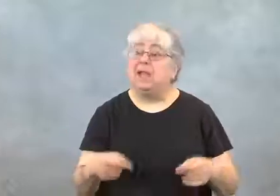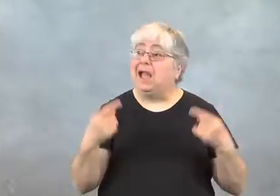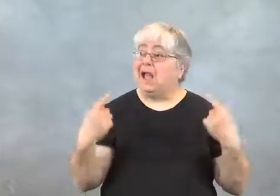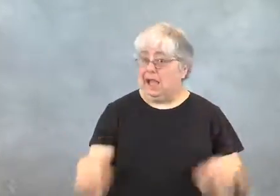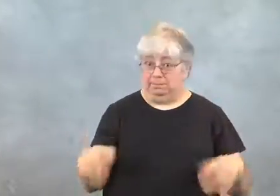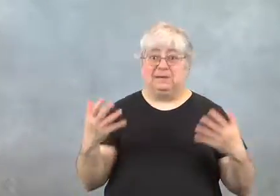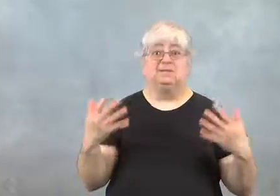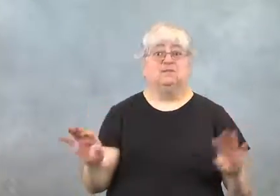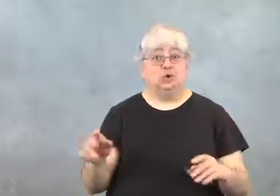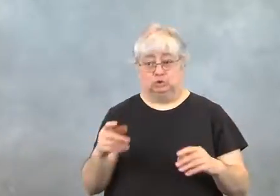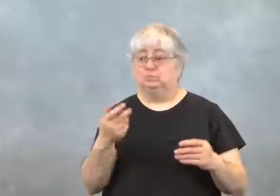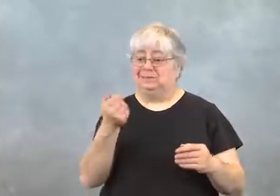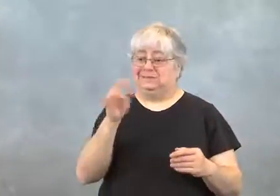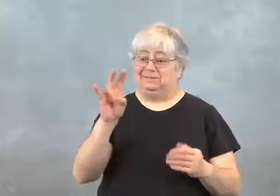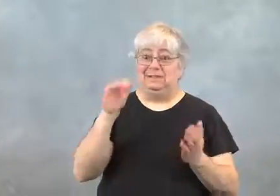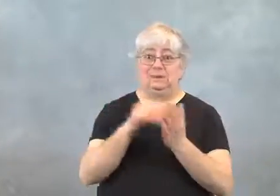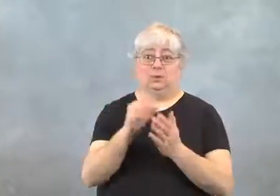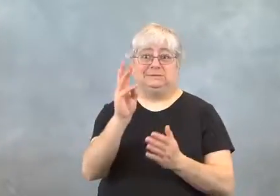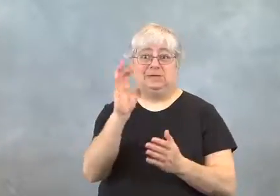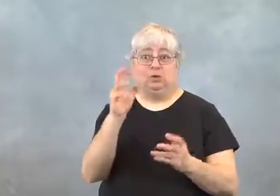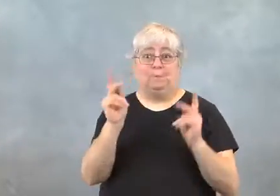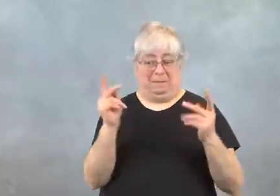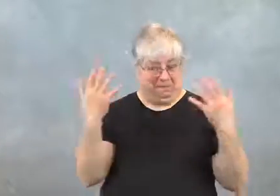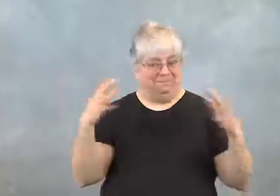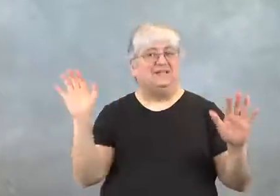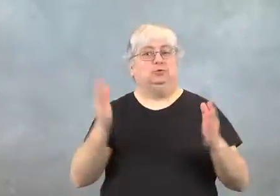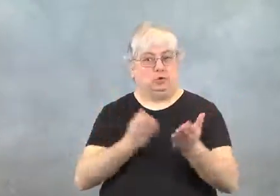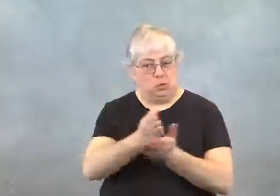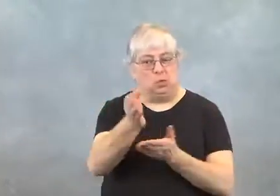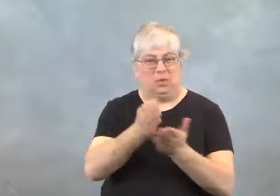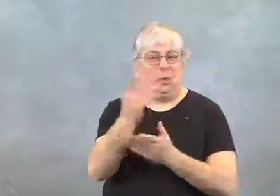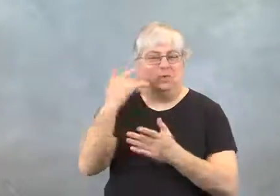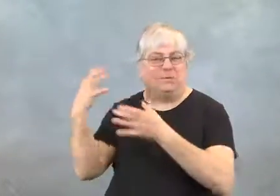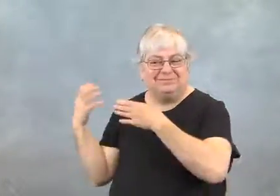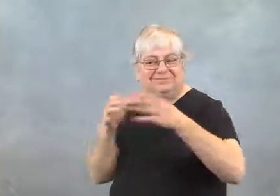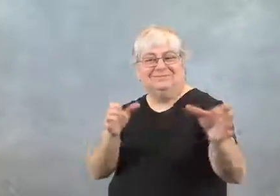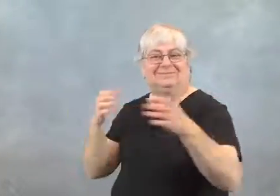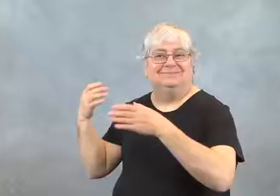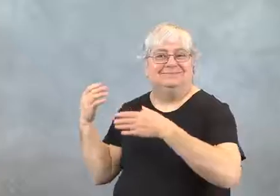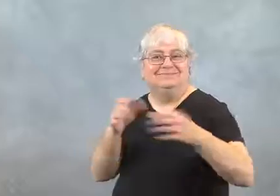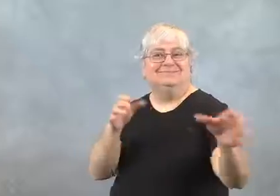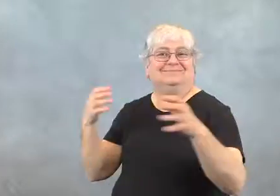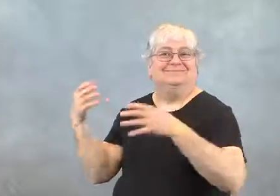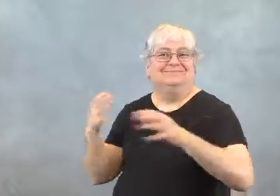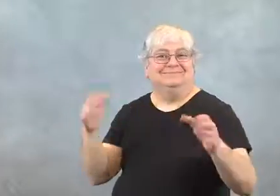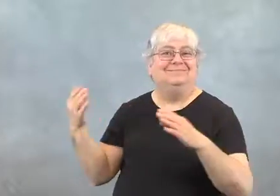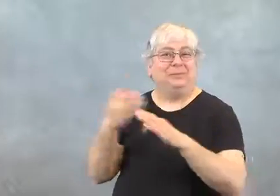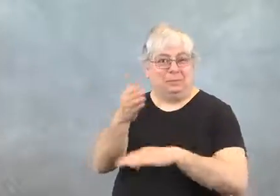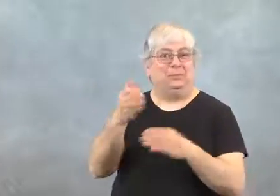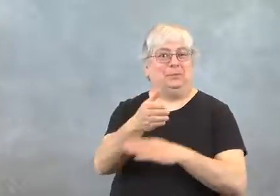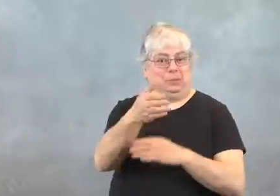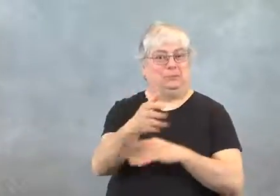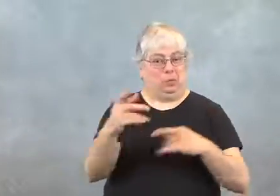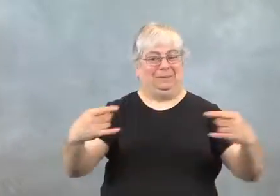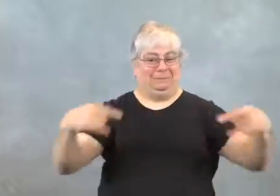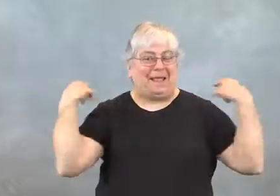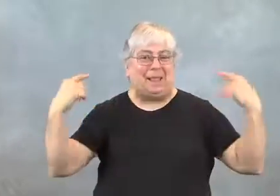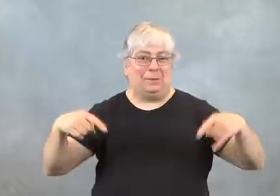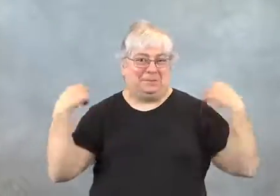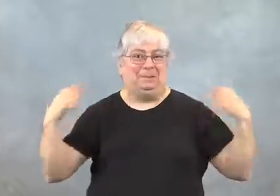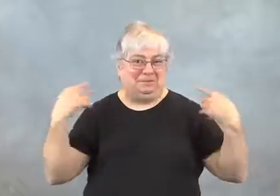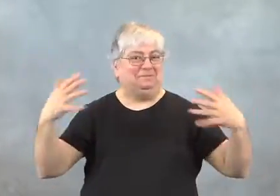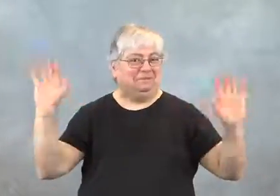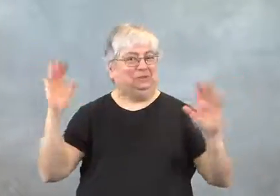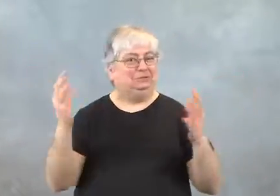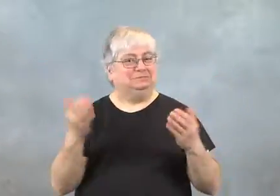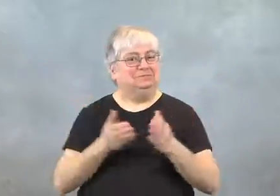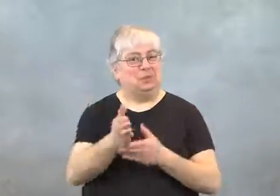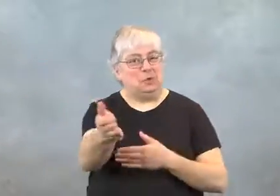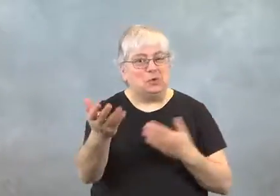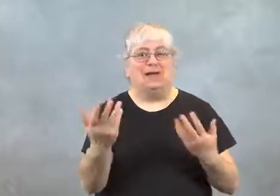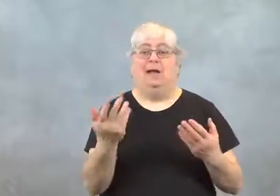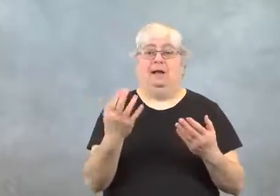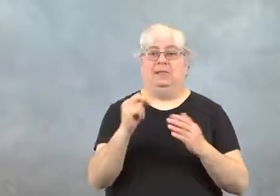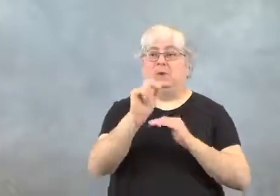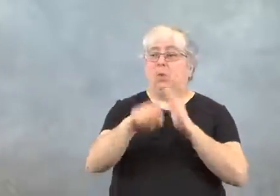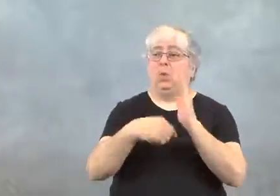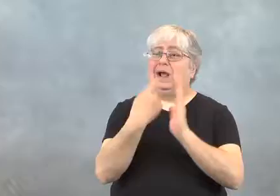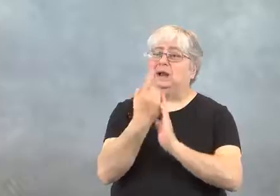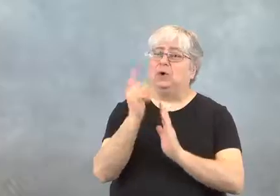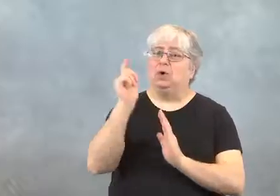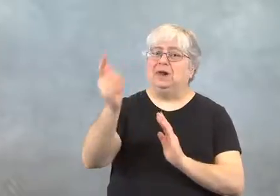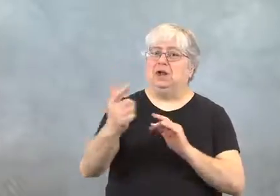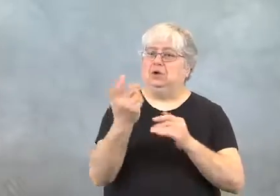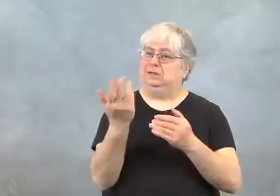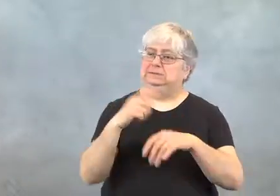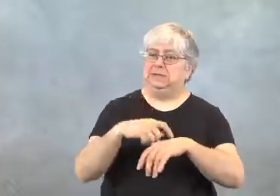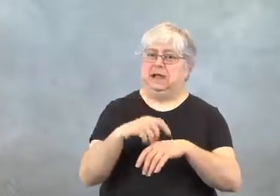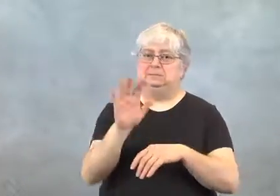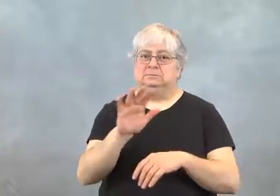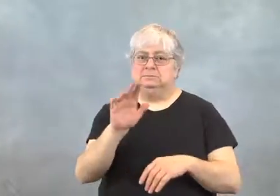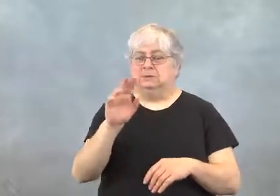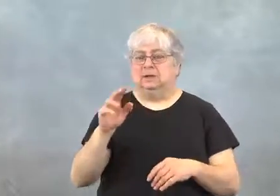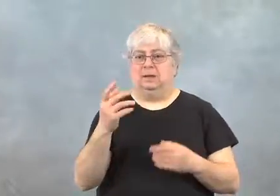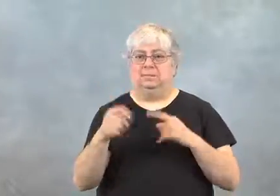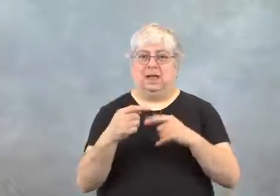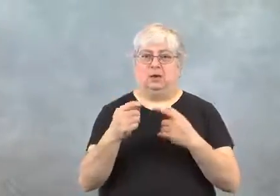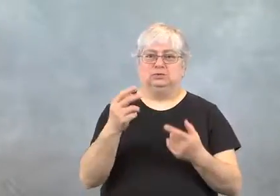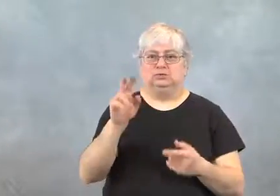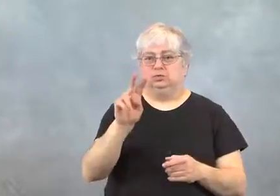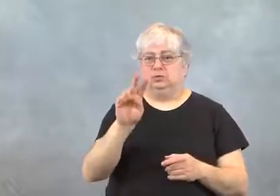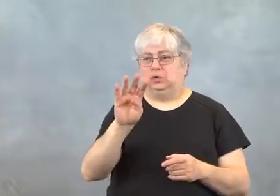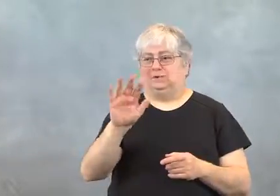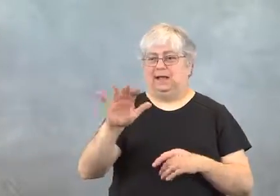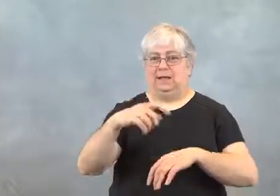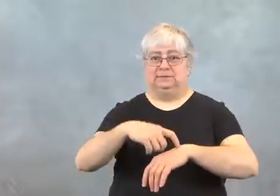17,600 runners had crossed the finish line in stages.